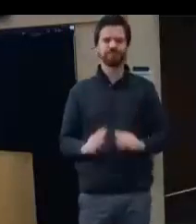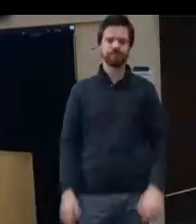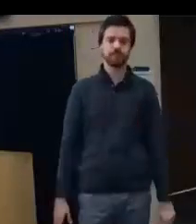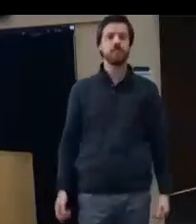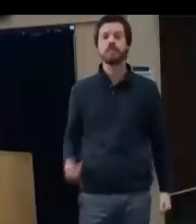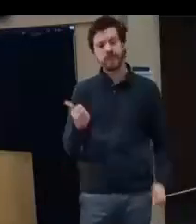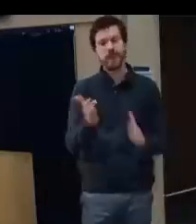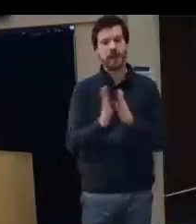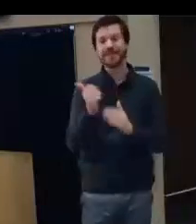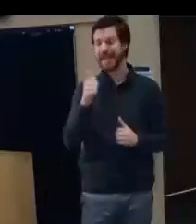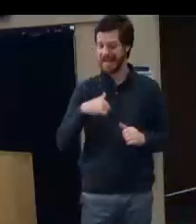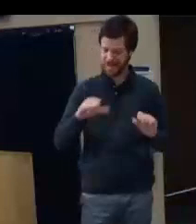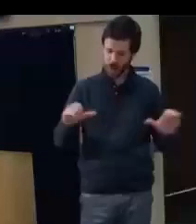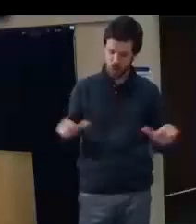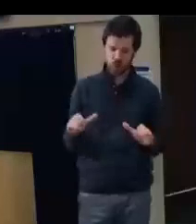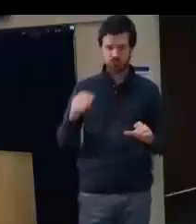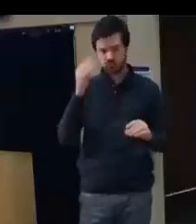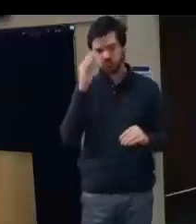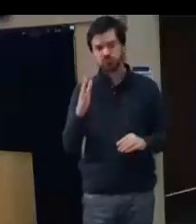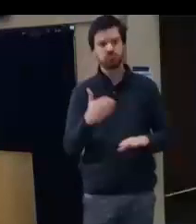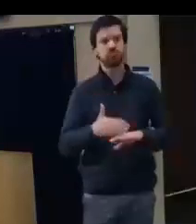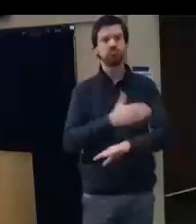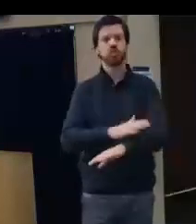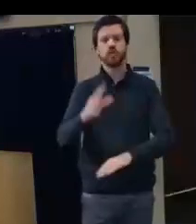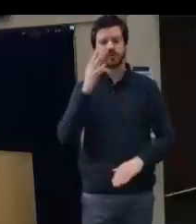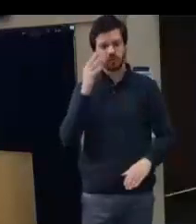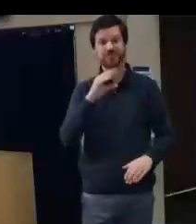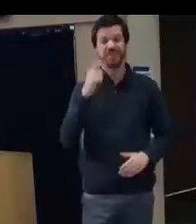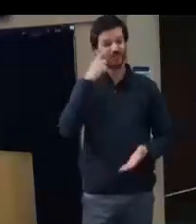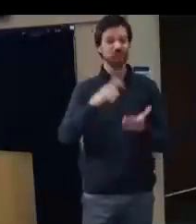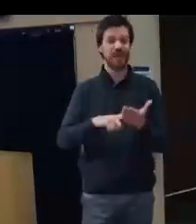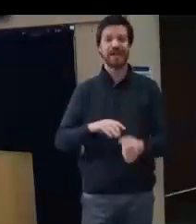to make this a better experience for you and then acknowledge psychological distress but don't let